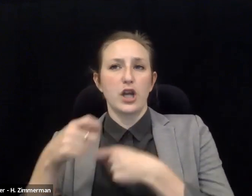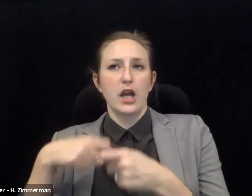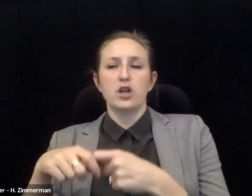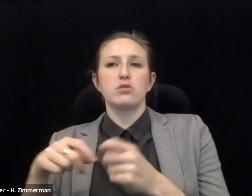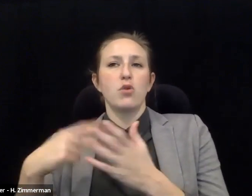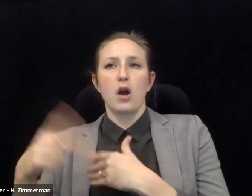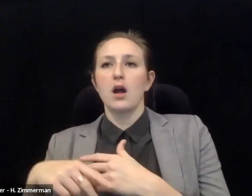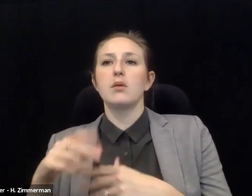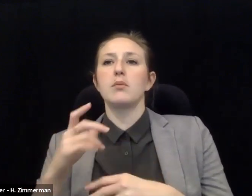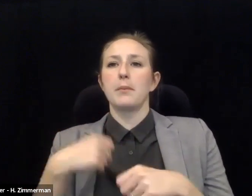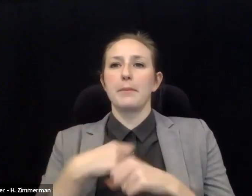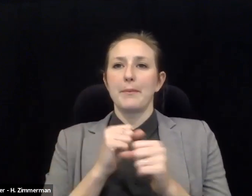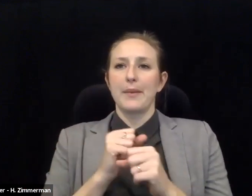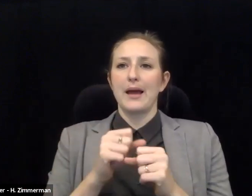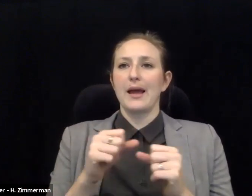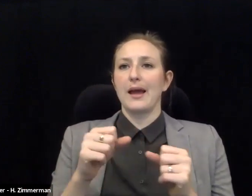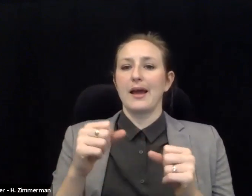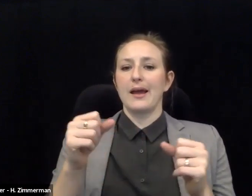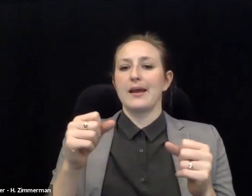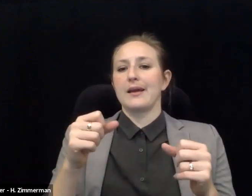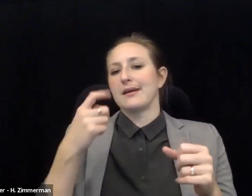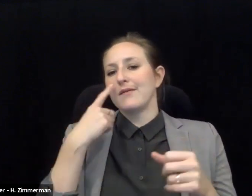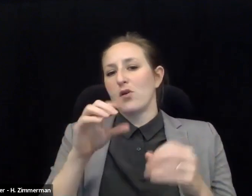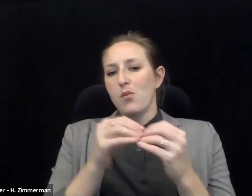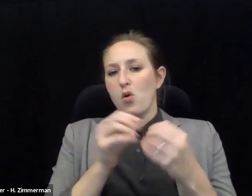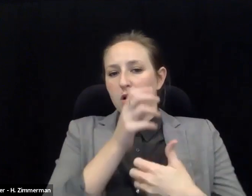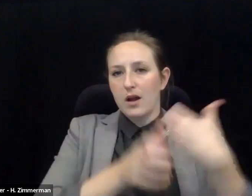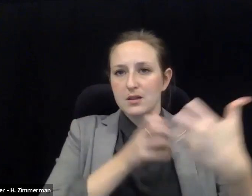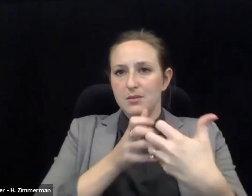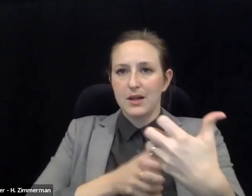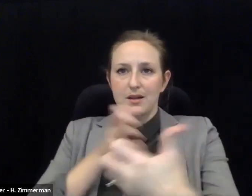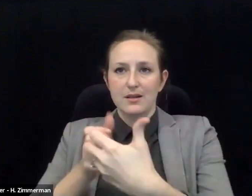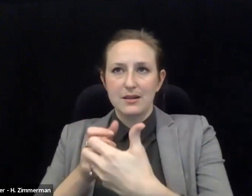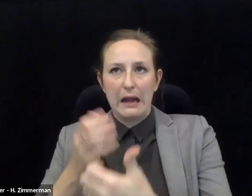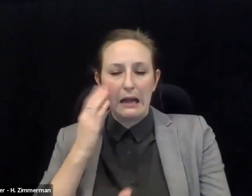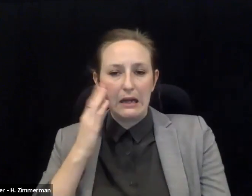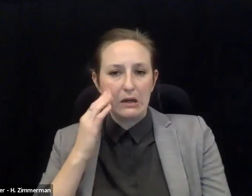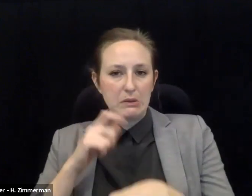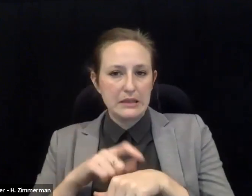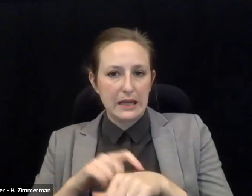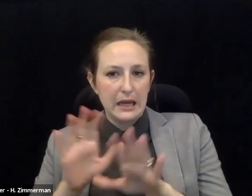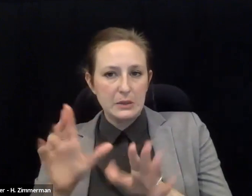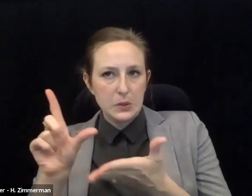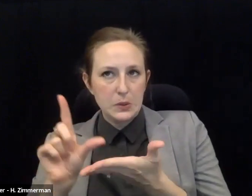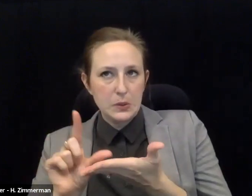So my, my, much shorter answer because I know we're a little running low on time.